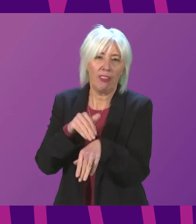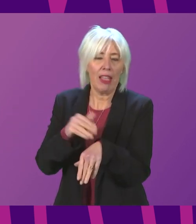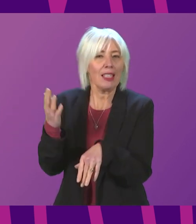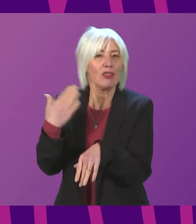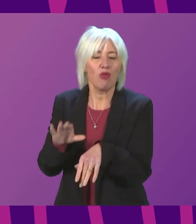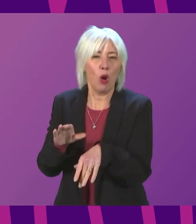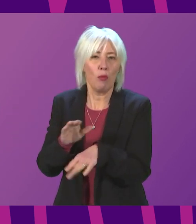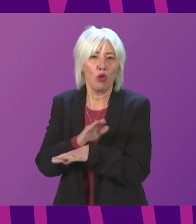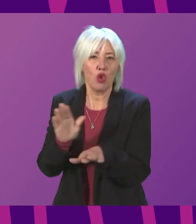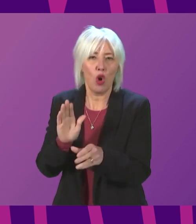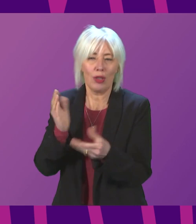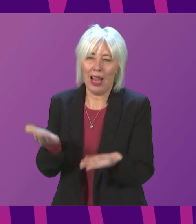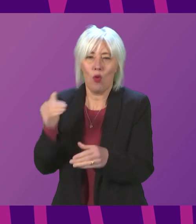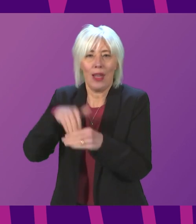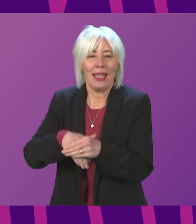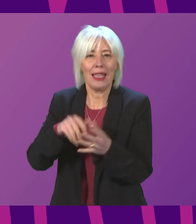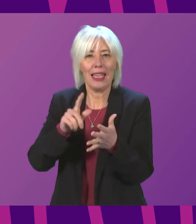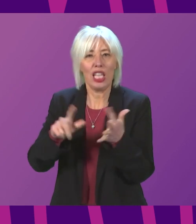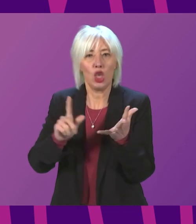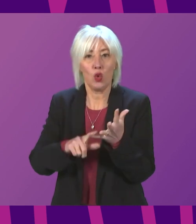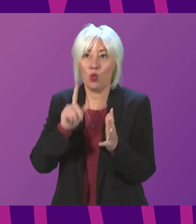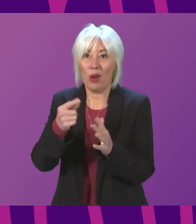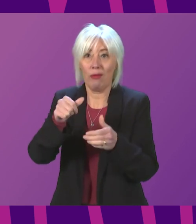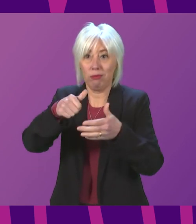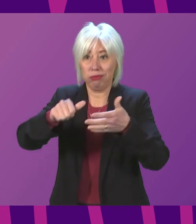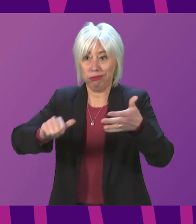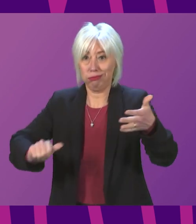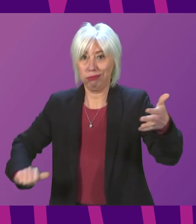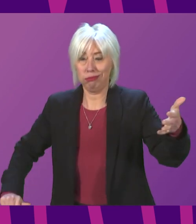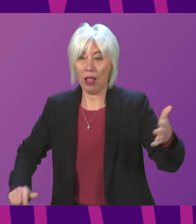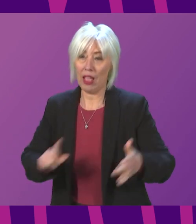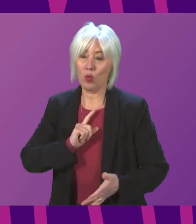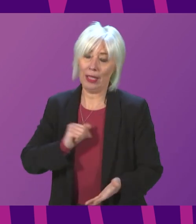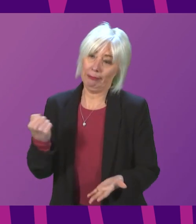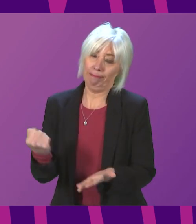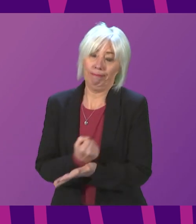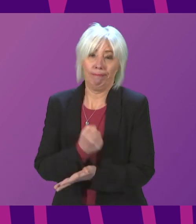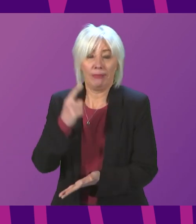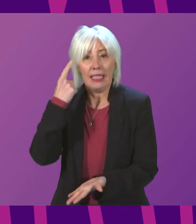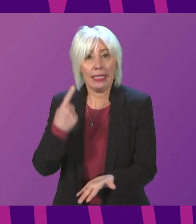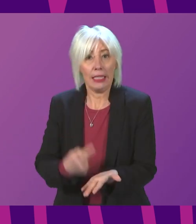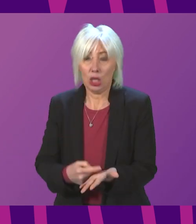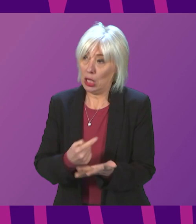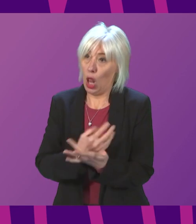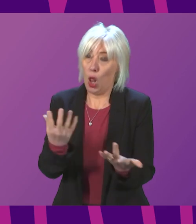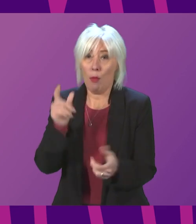being a member of the EU, and it is one of the long list of reasons why I regret that